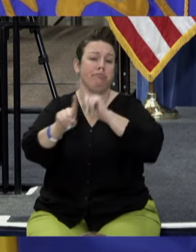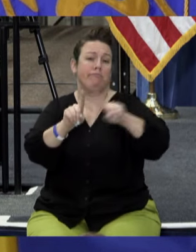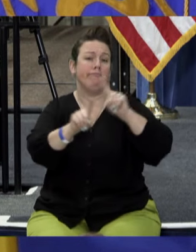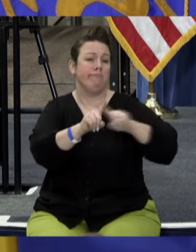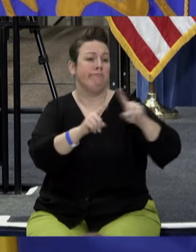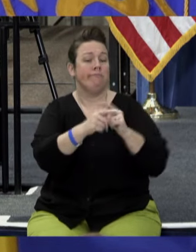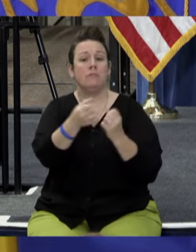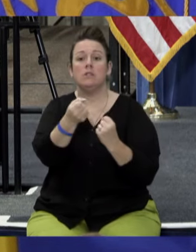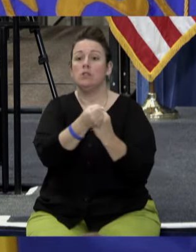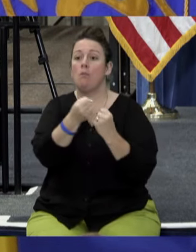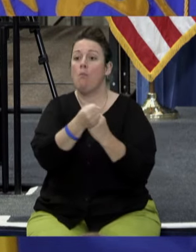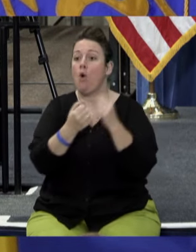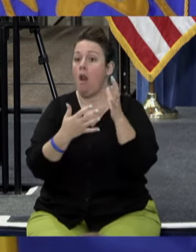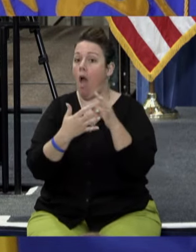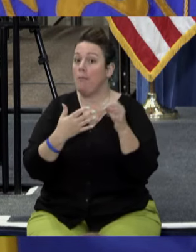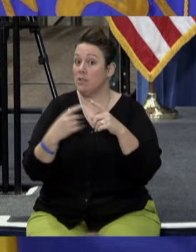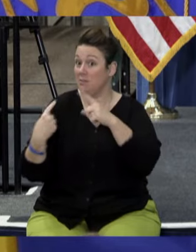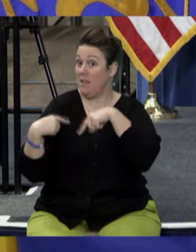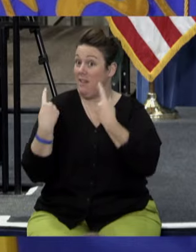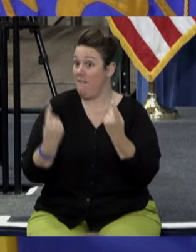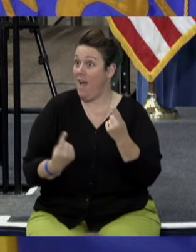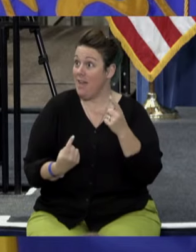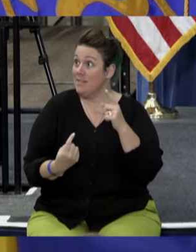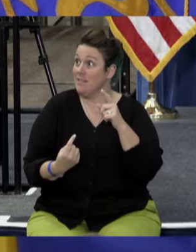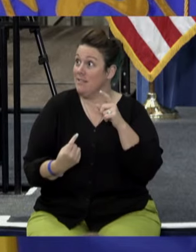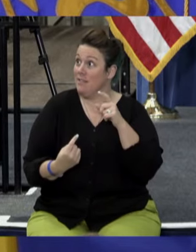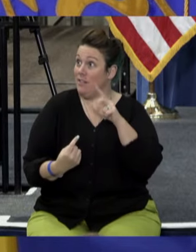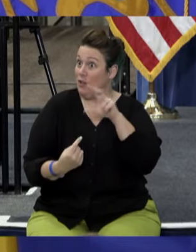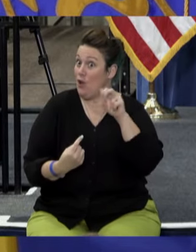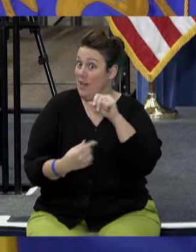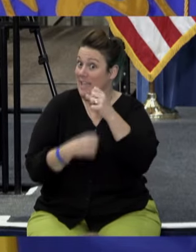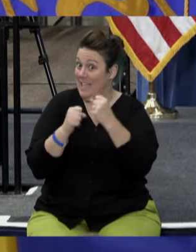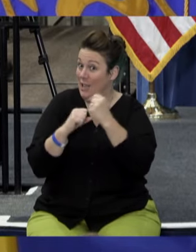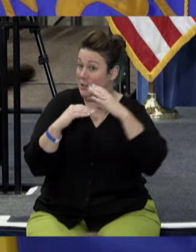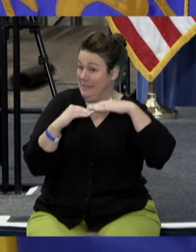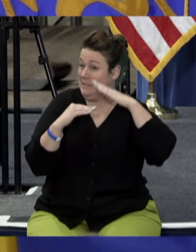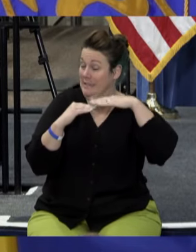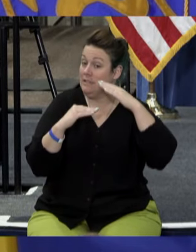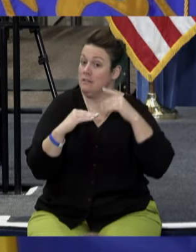But for the past three decades or more, there's been a significant shortage of